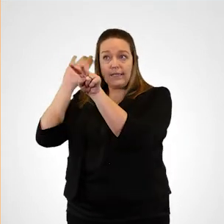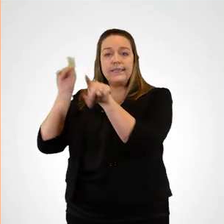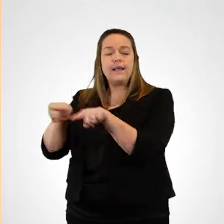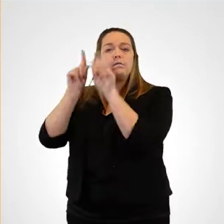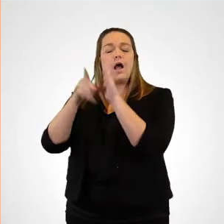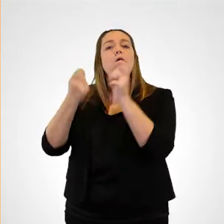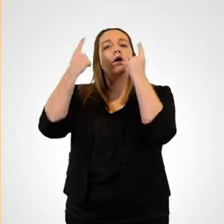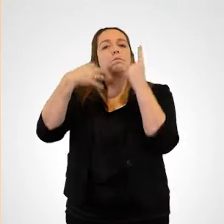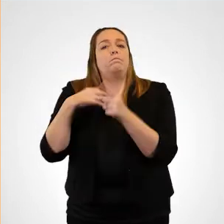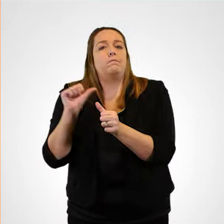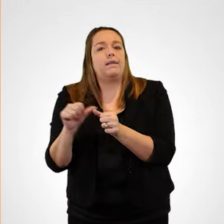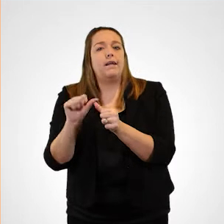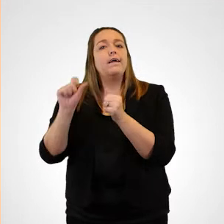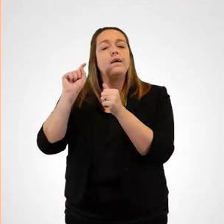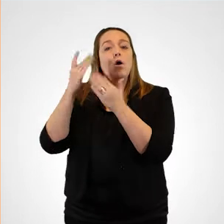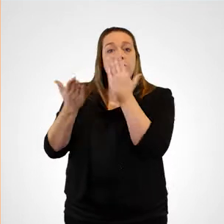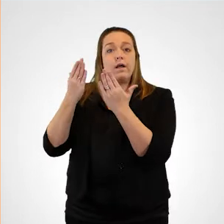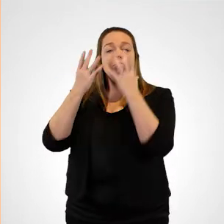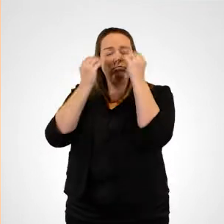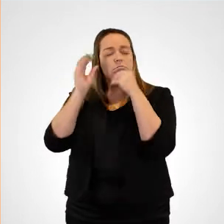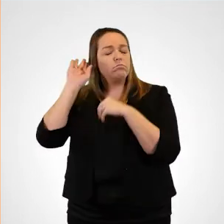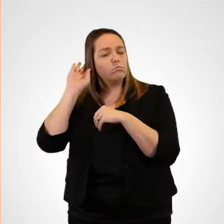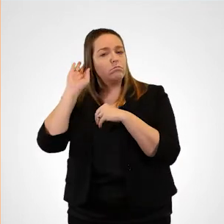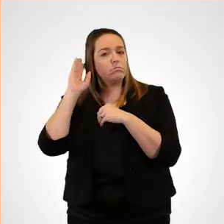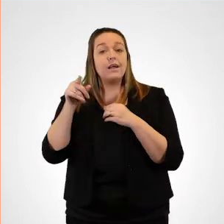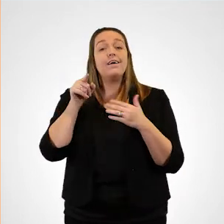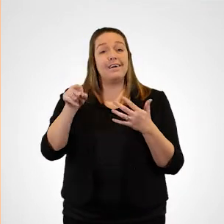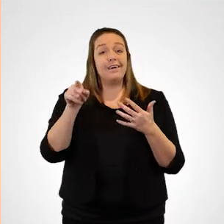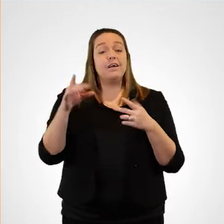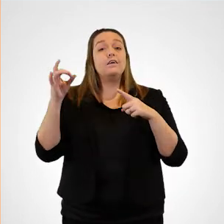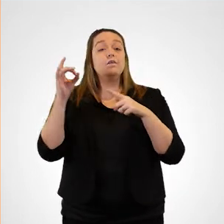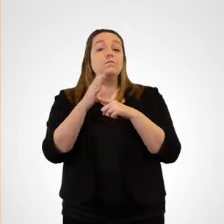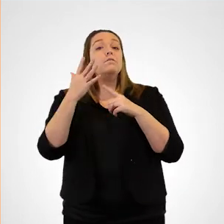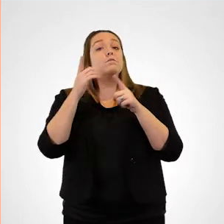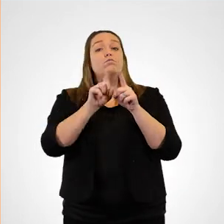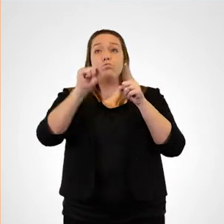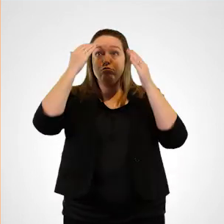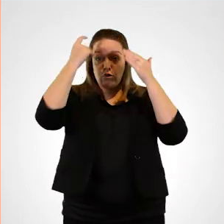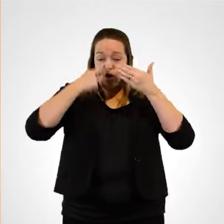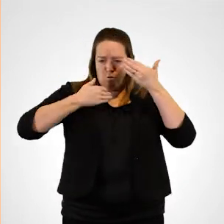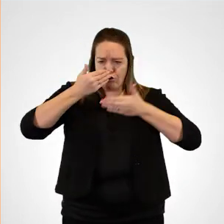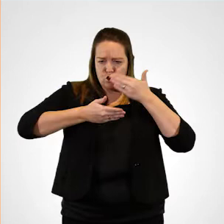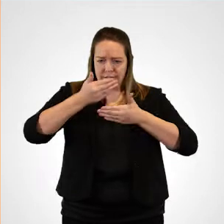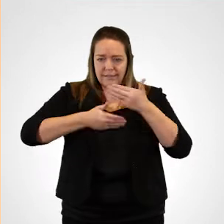This is particularly the case when what you're actually trying to process is something that's much more difficult to understand.